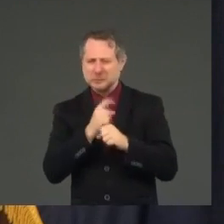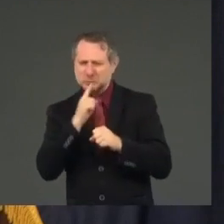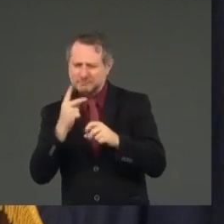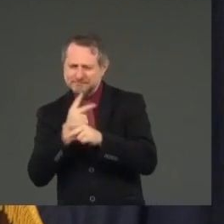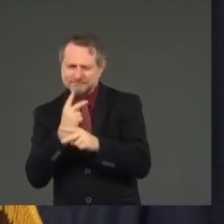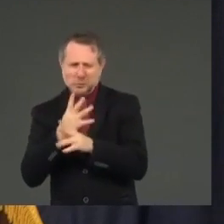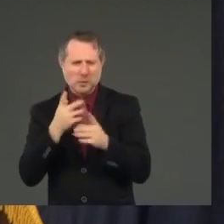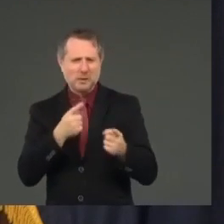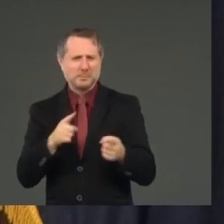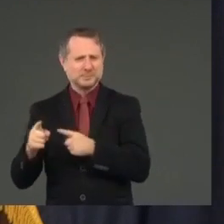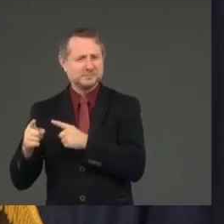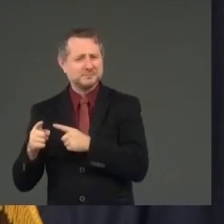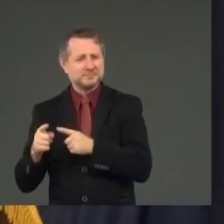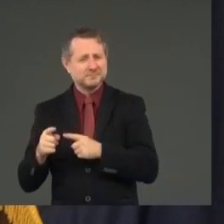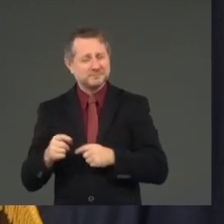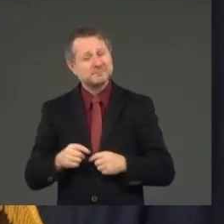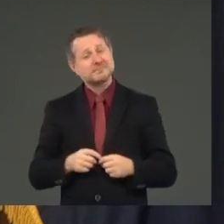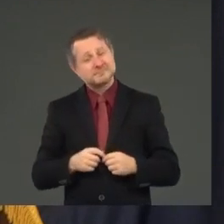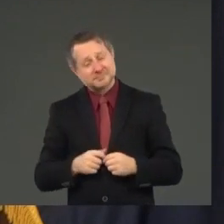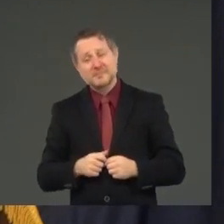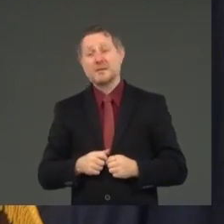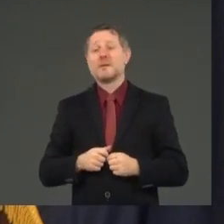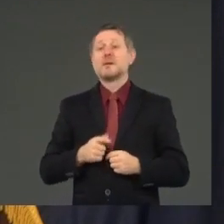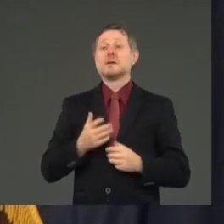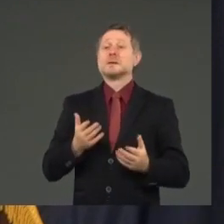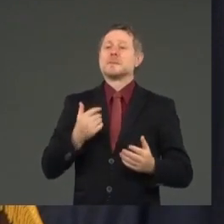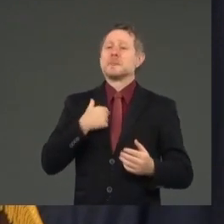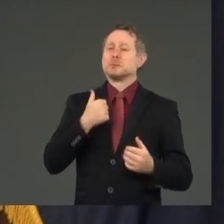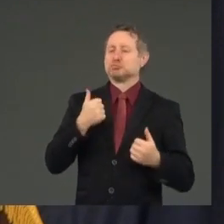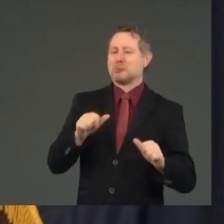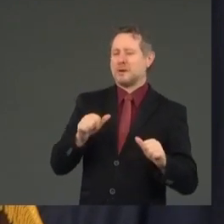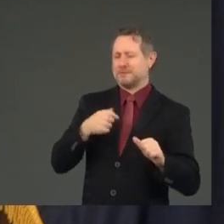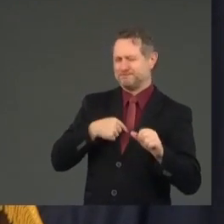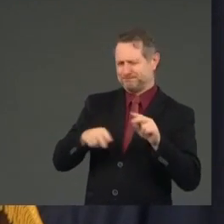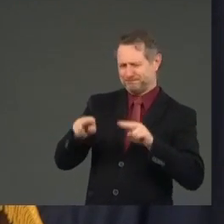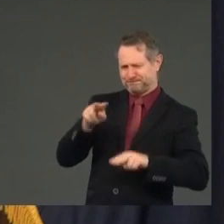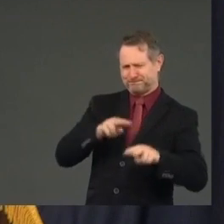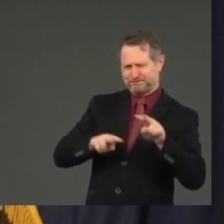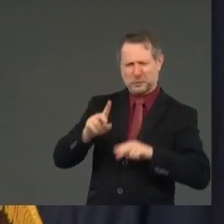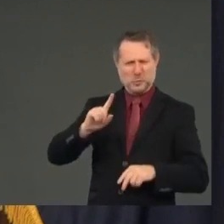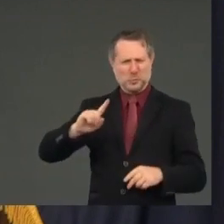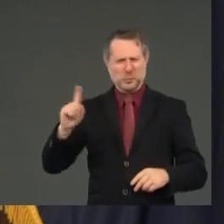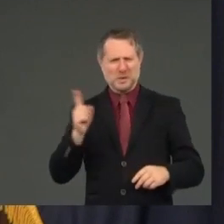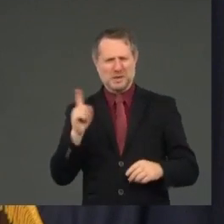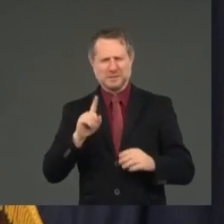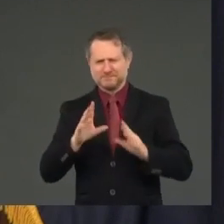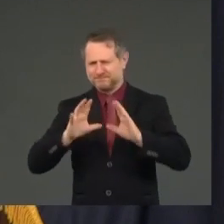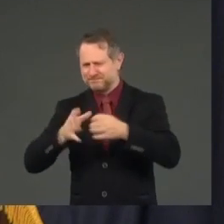DEEPER DIVE, MORE ATTENTION, AND LET THEM UNDERSTAND WHAT'S GOING